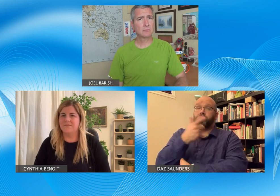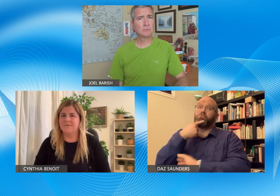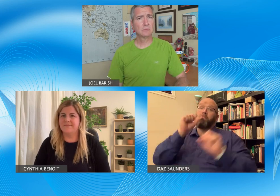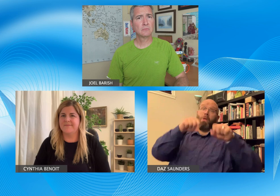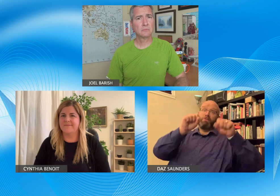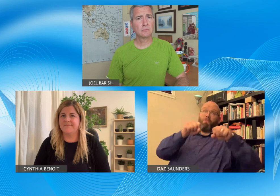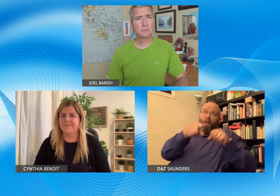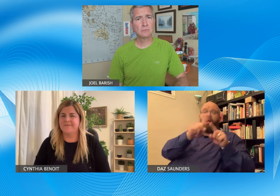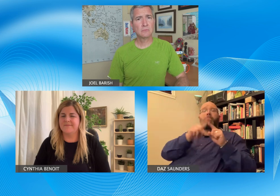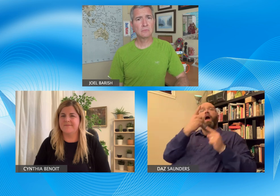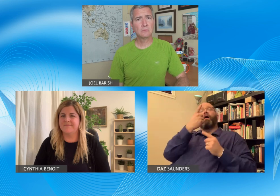Possibly.